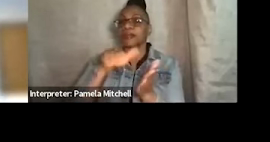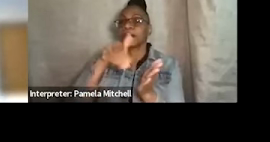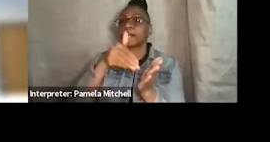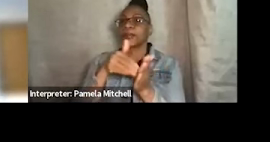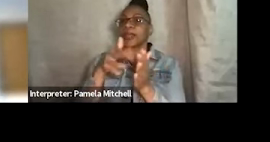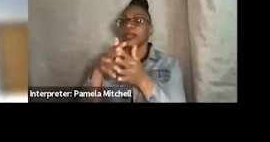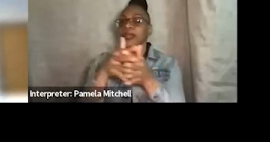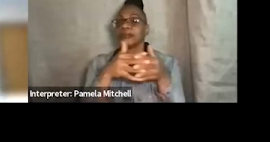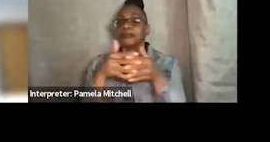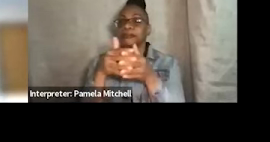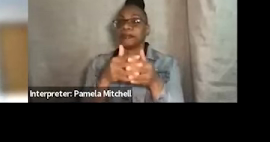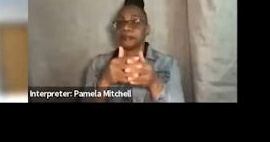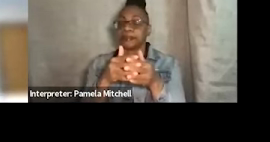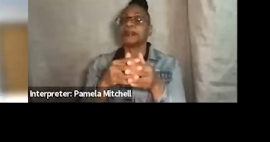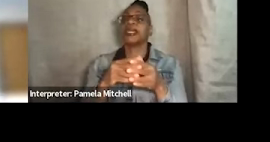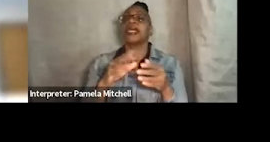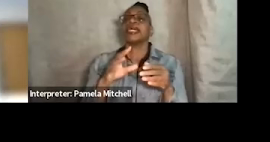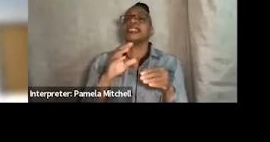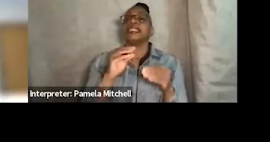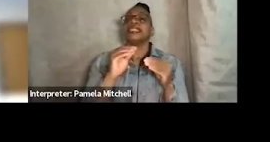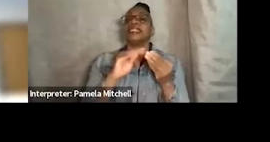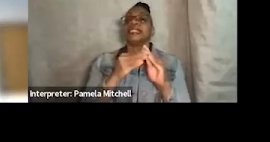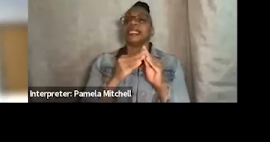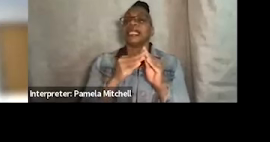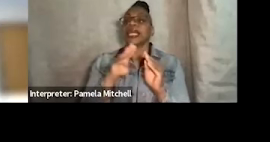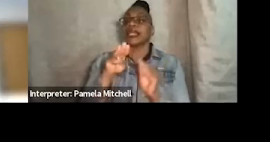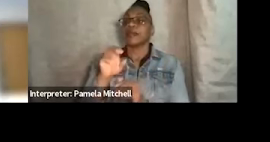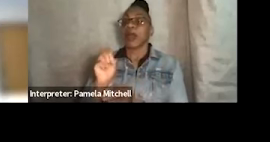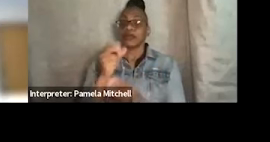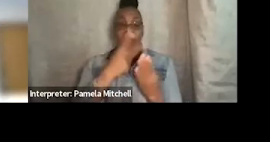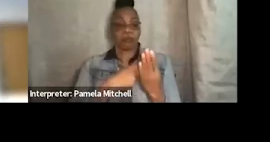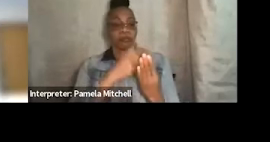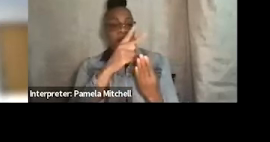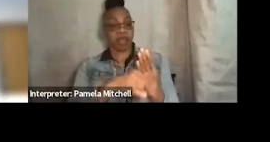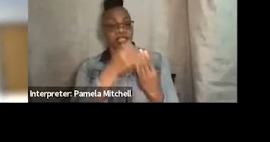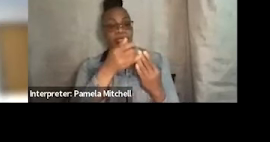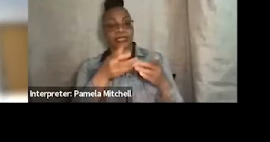in Kansas City, Missouri. She is Project Director for a SAMHSA-funded Community Crisis